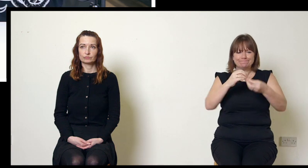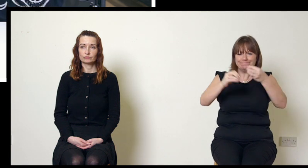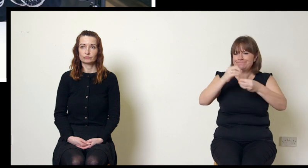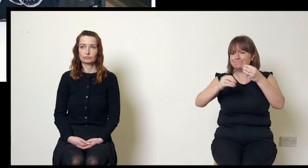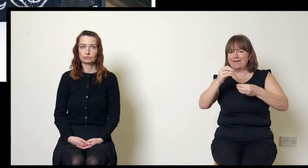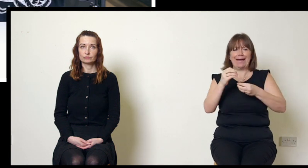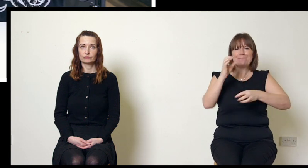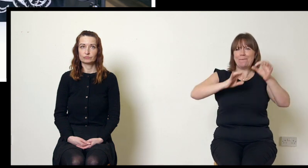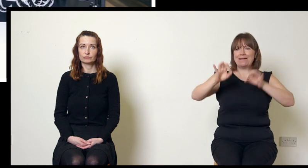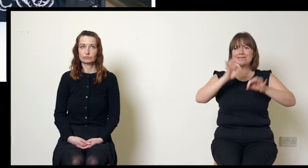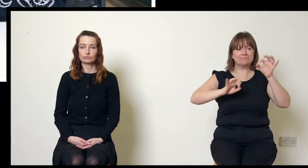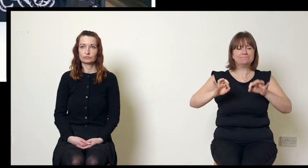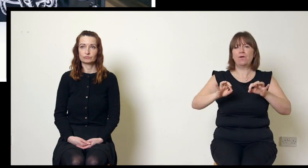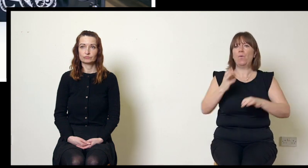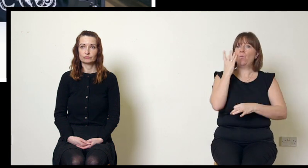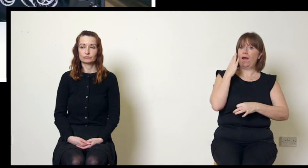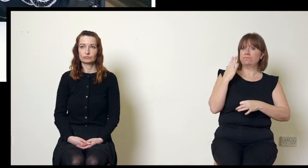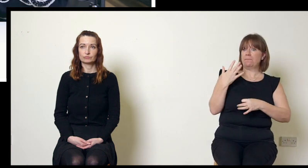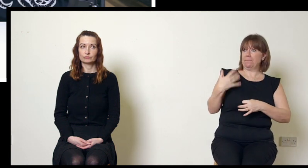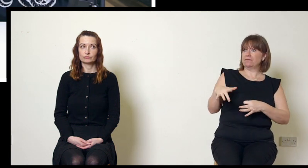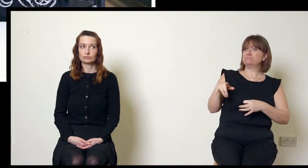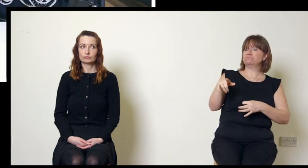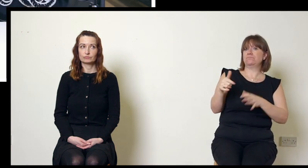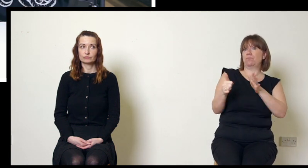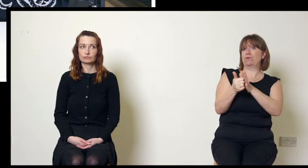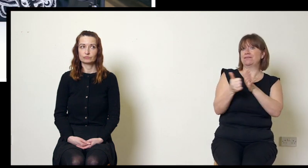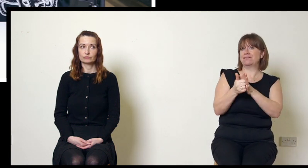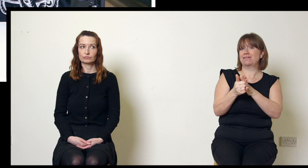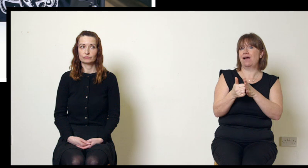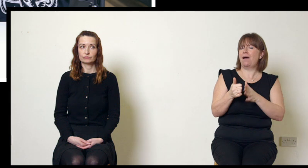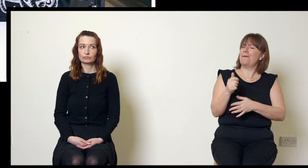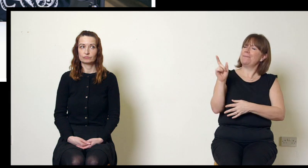Then when they'd made those prints, people were asked to write down